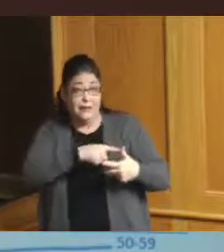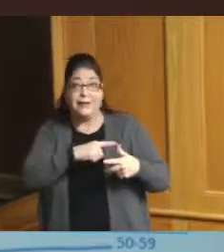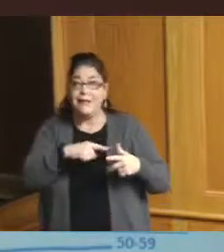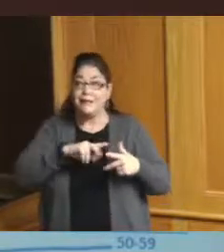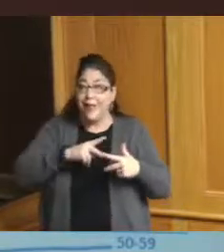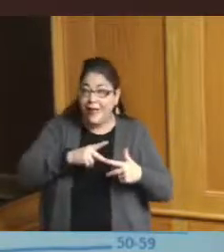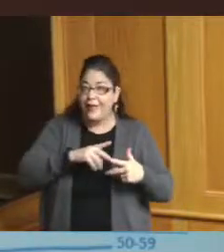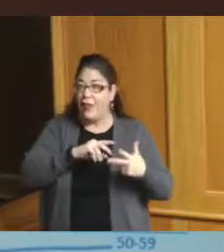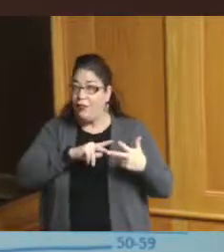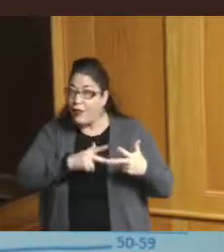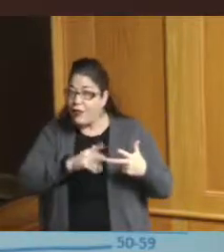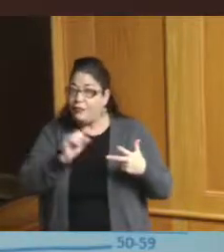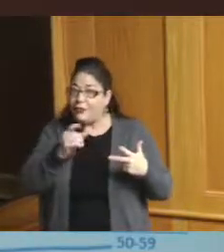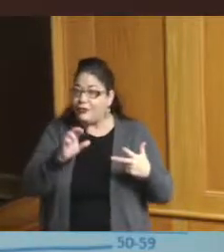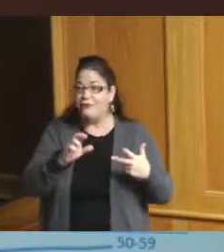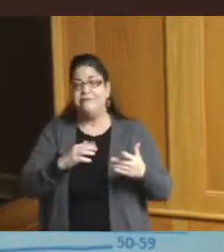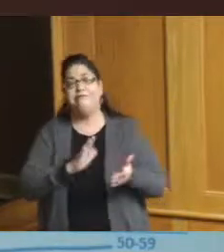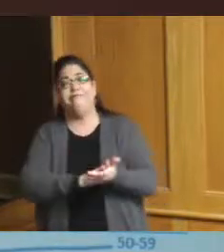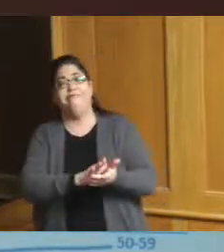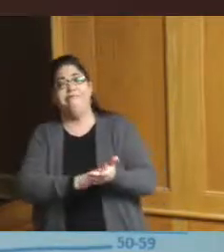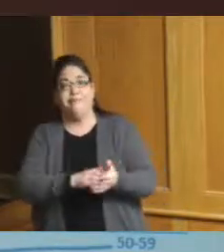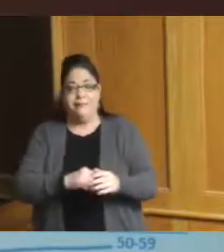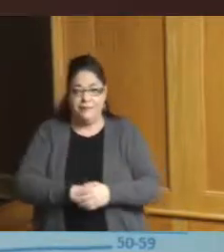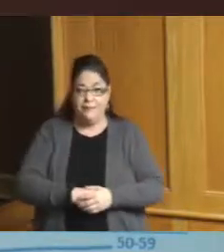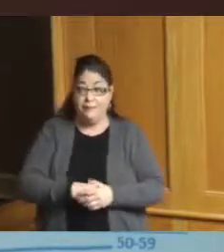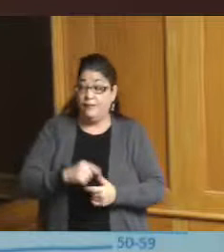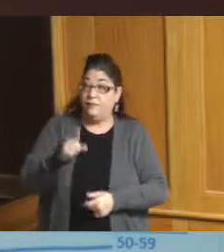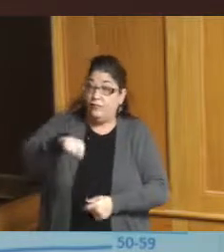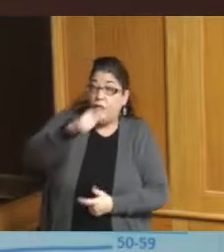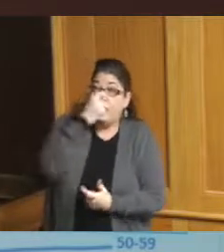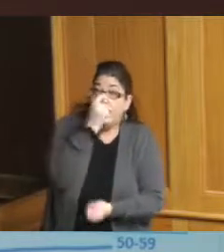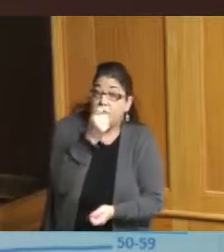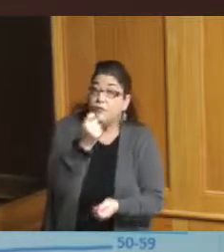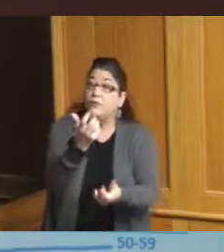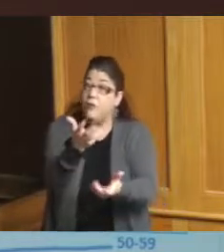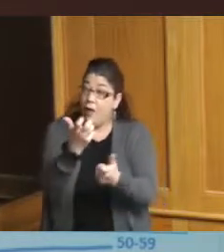if somebody is listening to me today and wants to get a vaccine I can promise you you can go to the